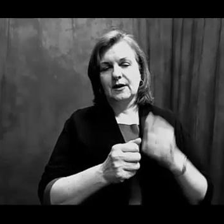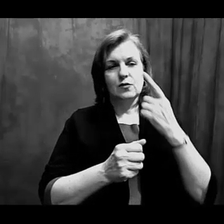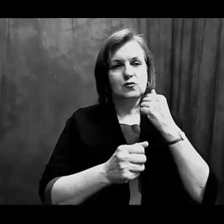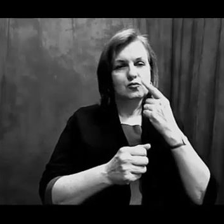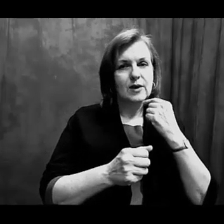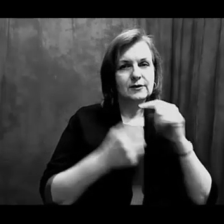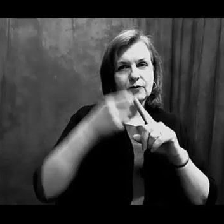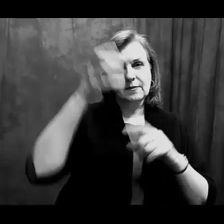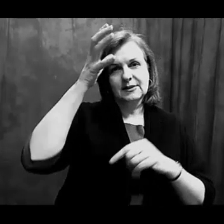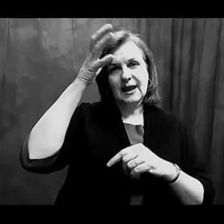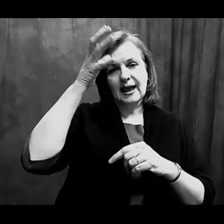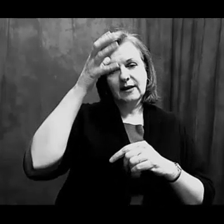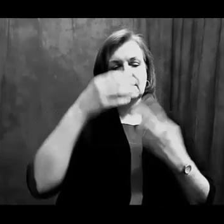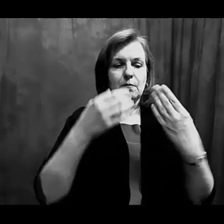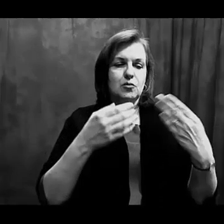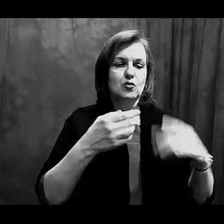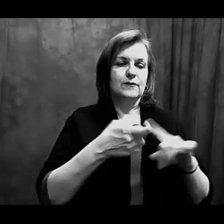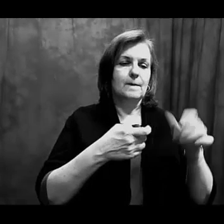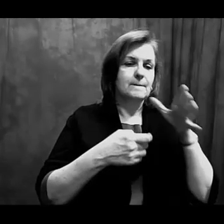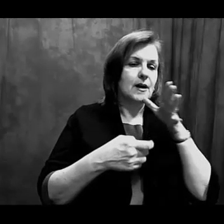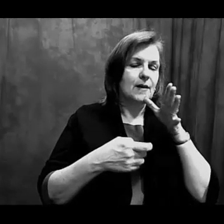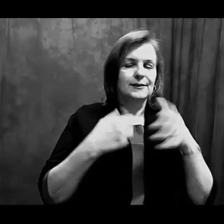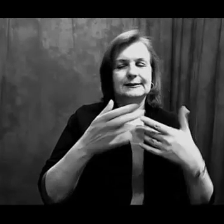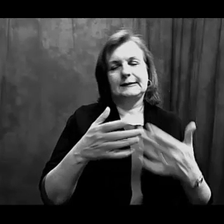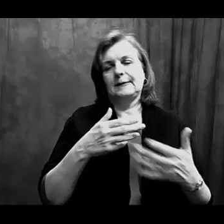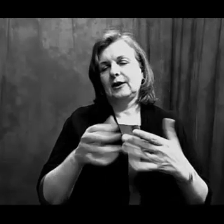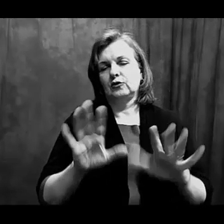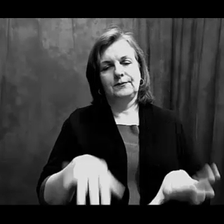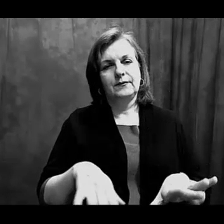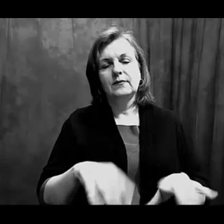so the red ones from dad maybe the blue ones from mom it doesn't matter